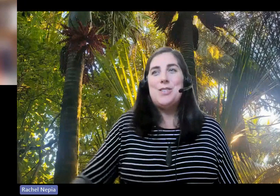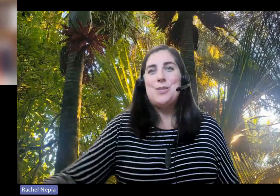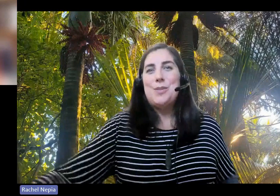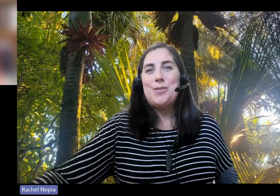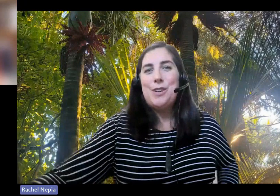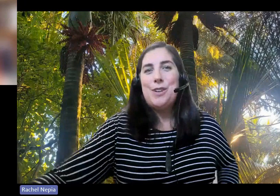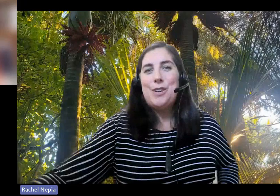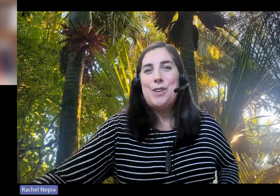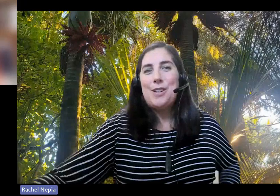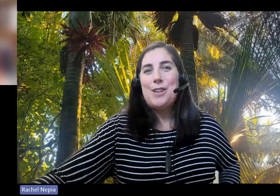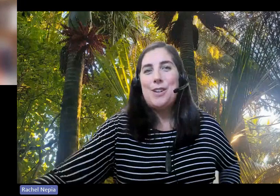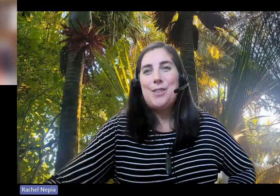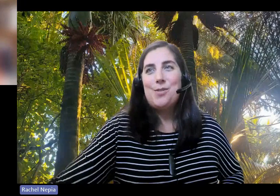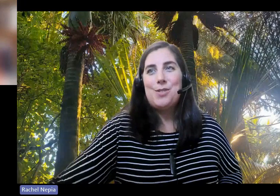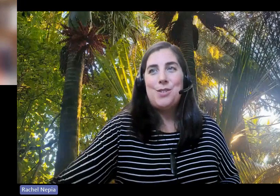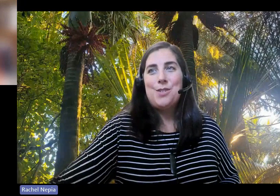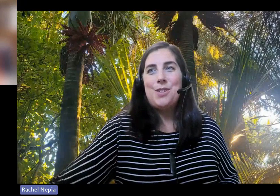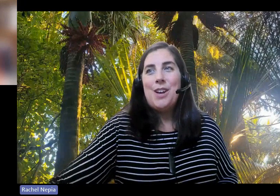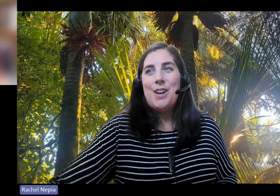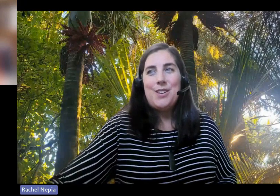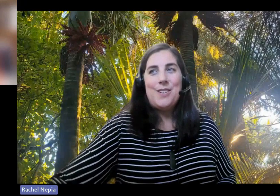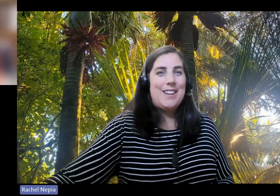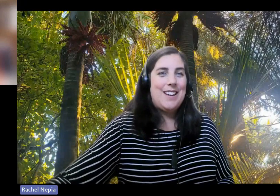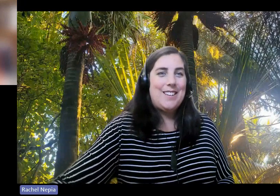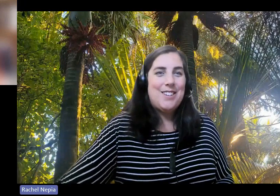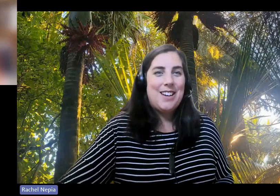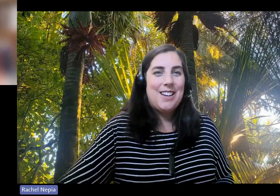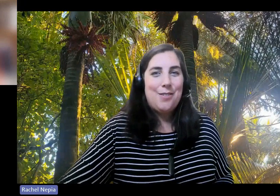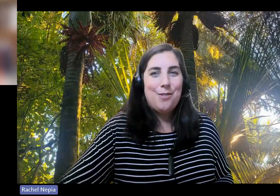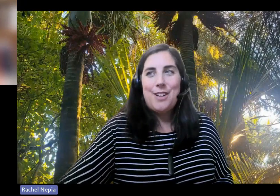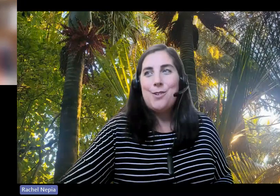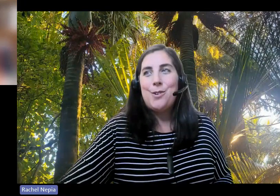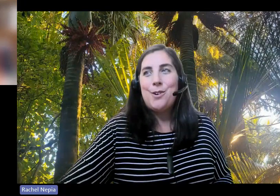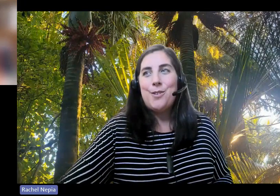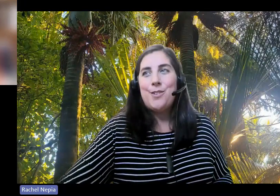So just one final thank you to Yolanda and Jacqui for their korero.